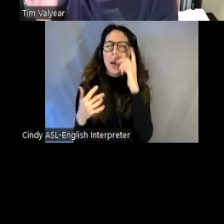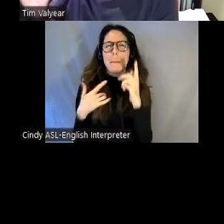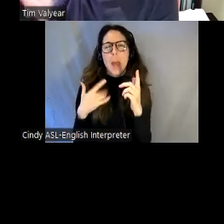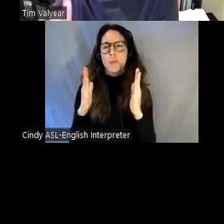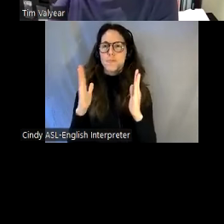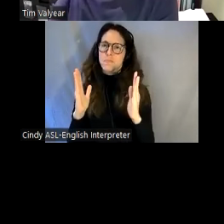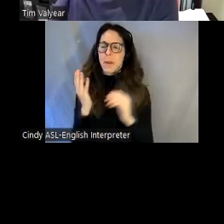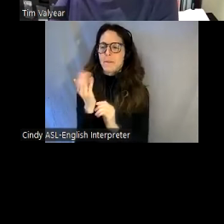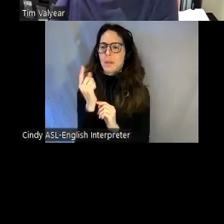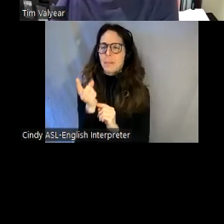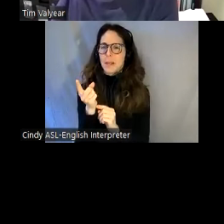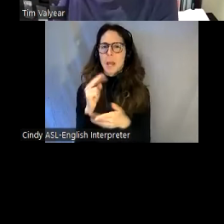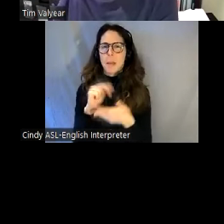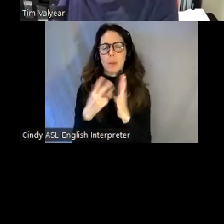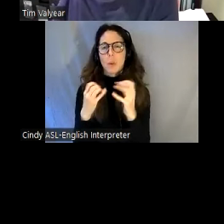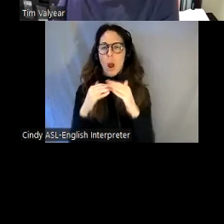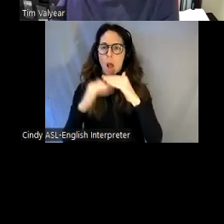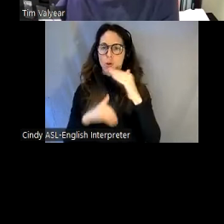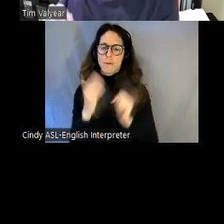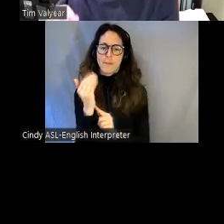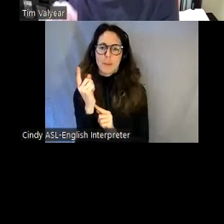time it takes to complete an activity. With COVID, the